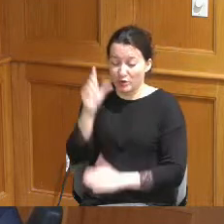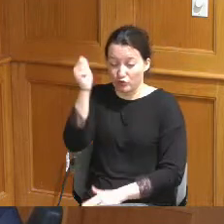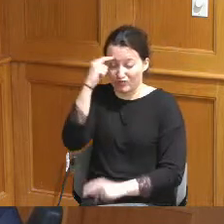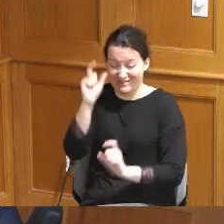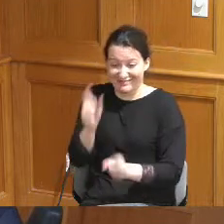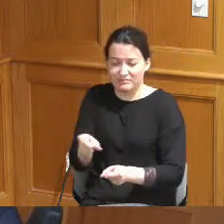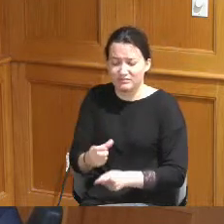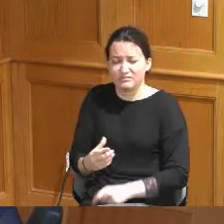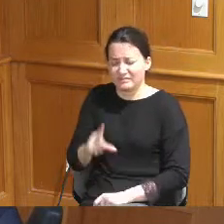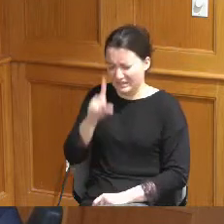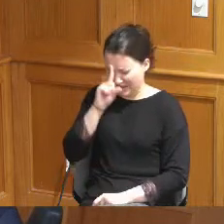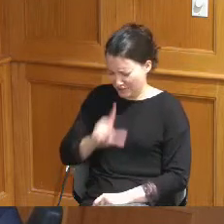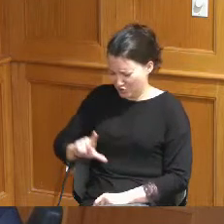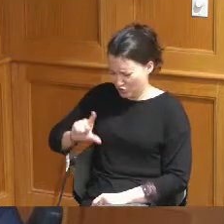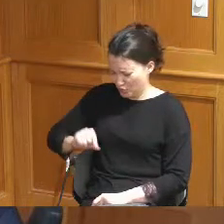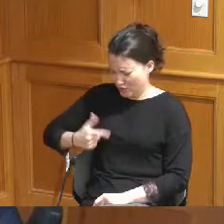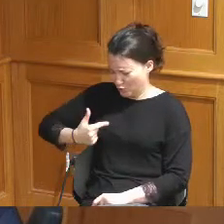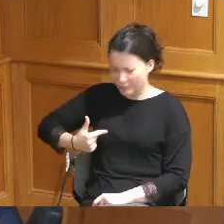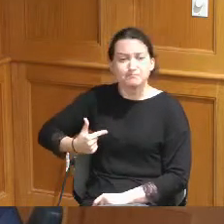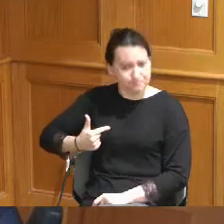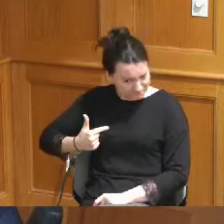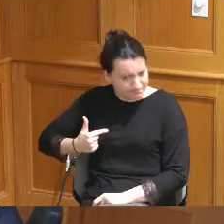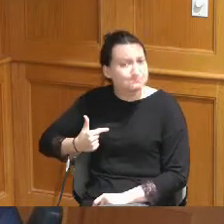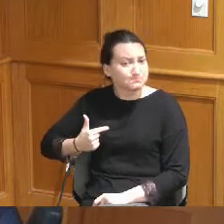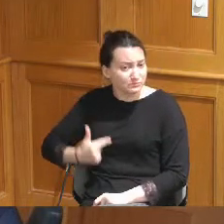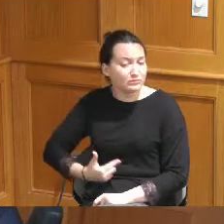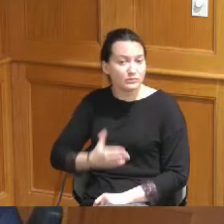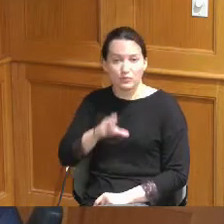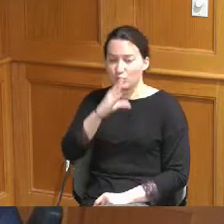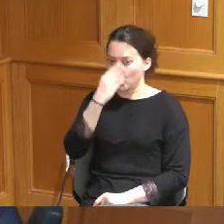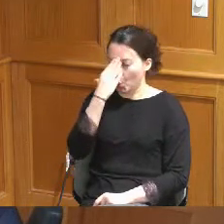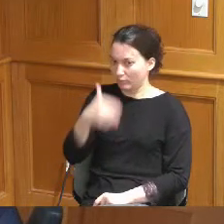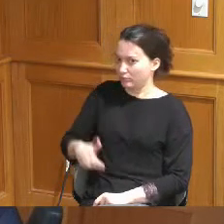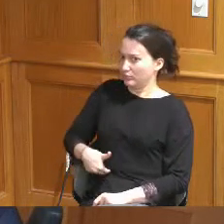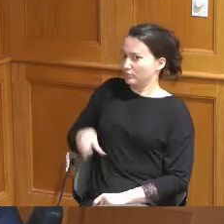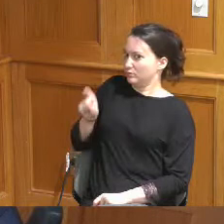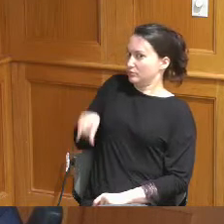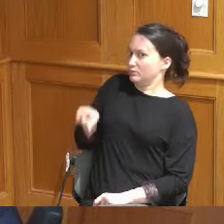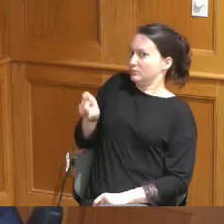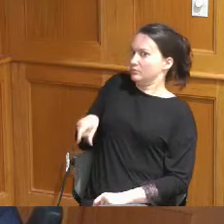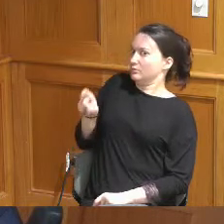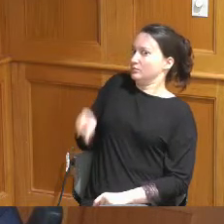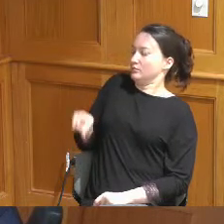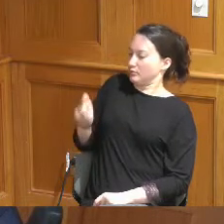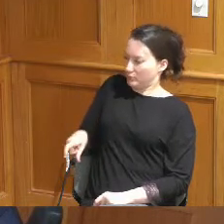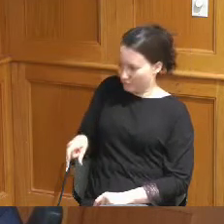it was 21. okay and we knew there was a need as was said earlier and so hopefully we can continue